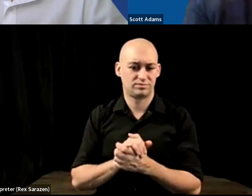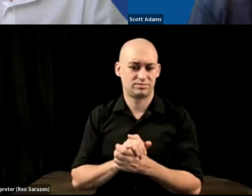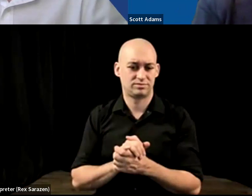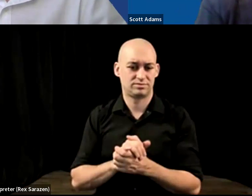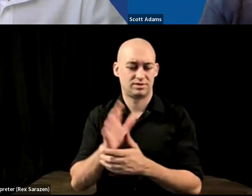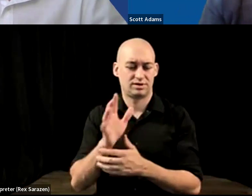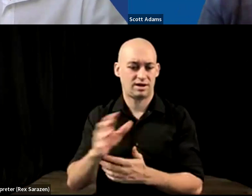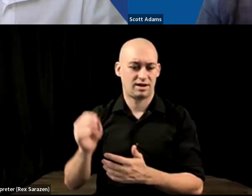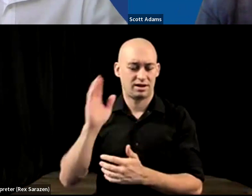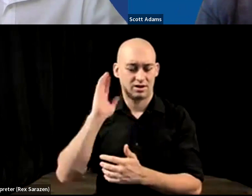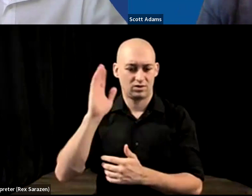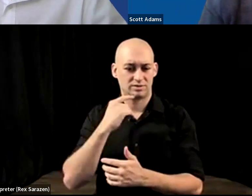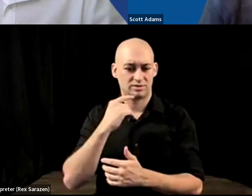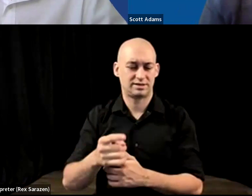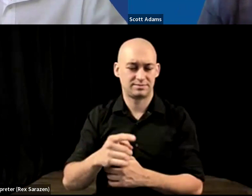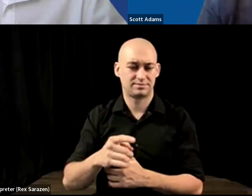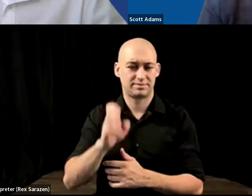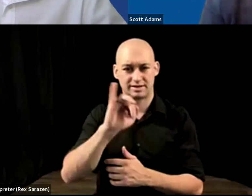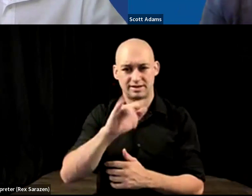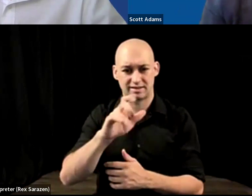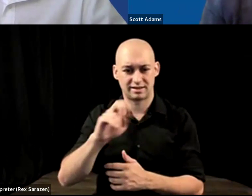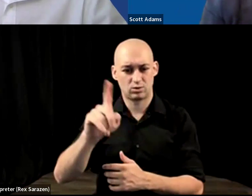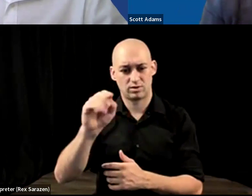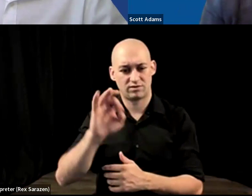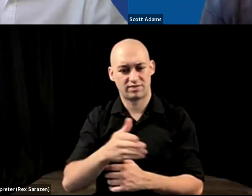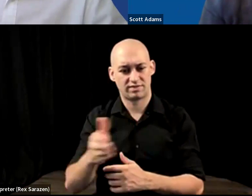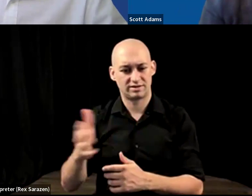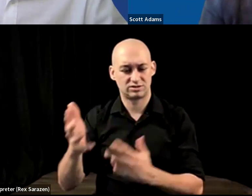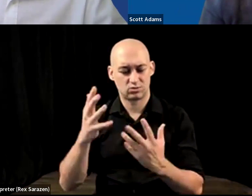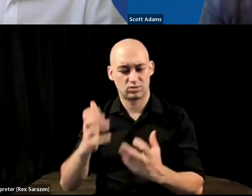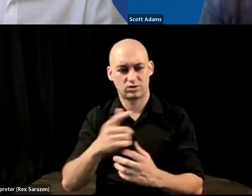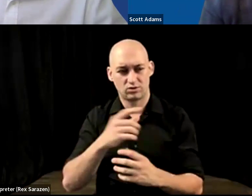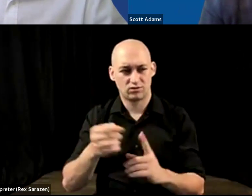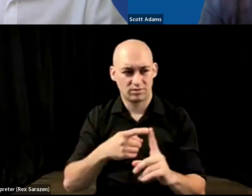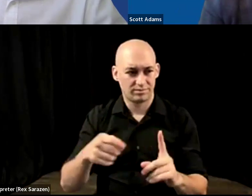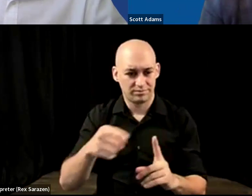Eileen, one of the things that I think we want to hear from the ecosystem is: